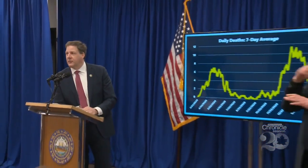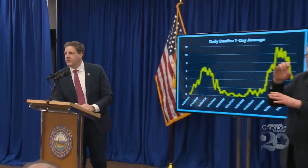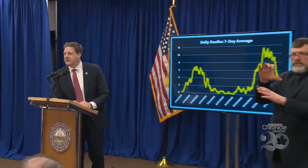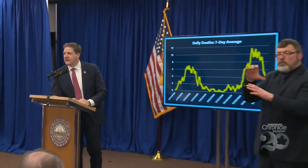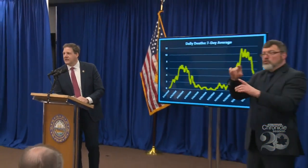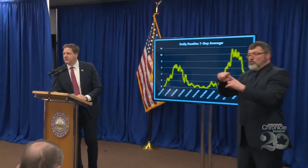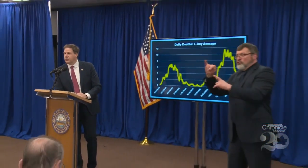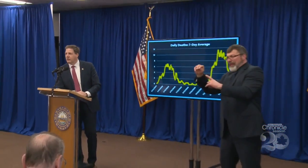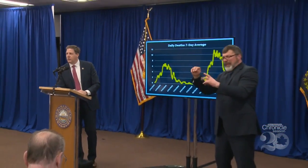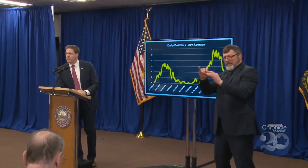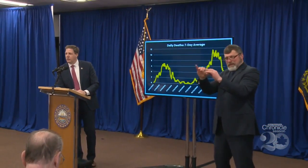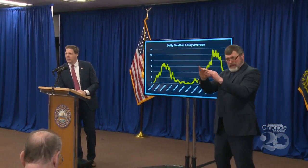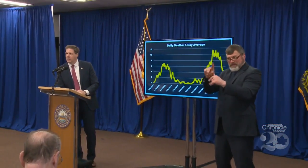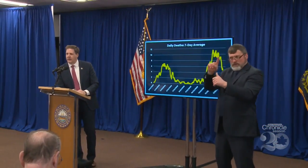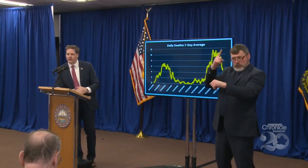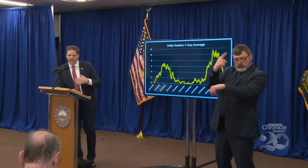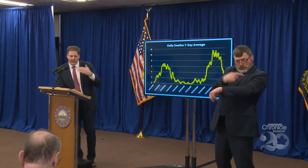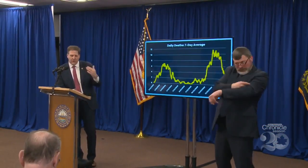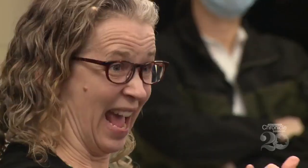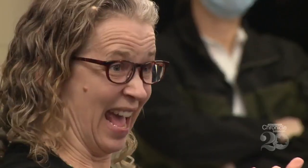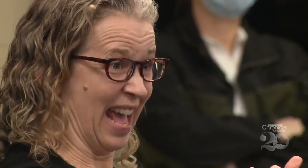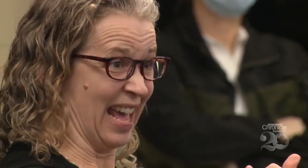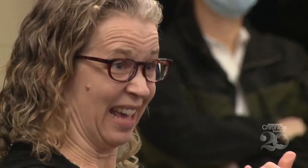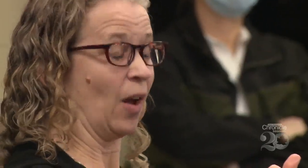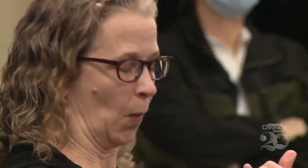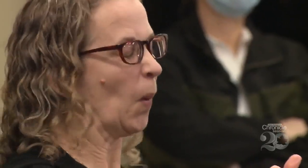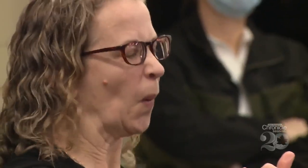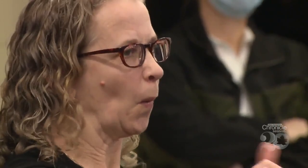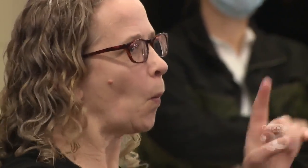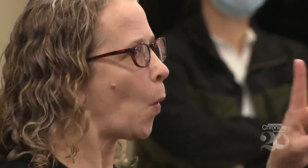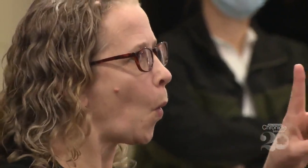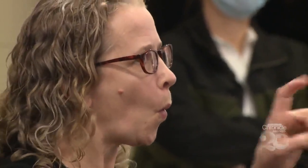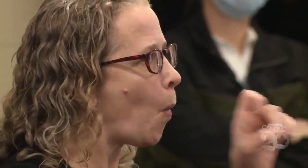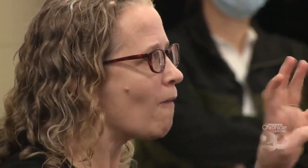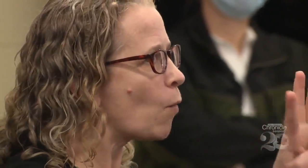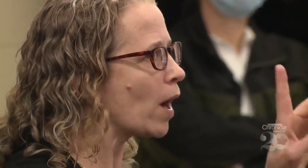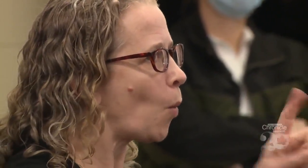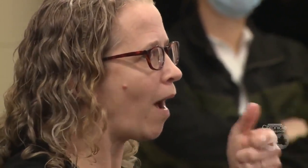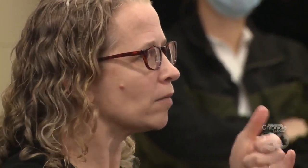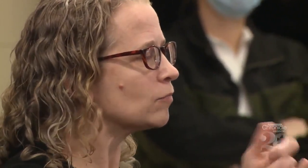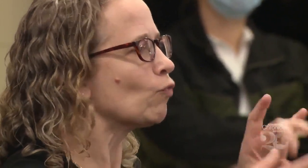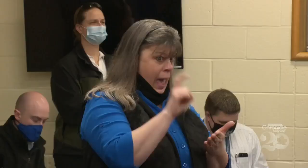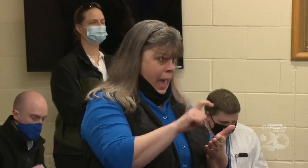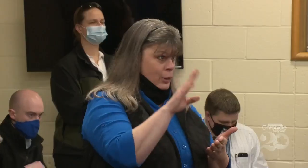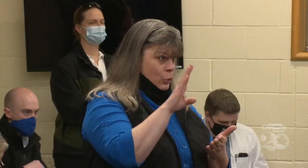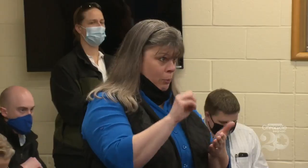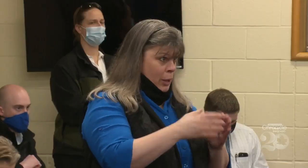RELAYING THE GOVERNOR’S MESSAGE AND HIS EMOTION. WHEN HE STARTS TALKING ABOUT CHILDREN AND EDUCATION, HIS VOICE CHANGES.